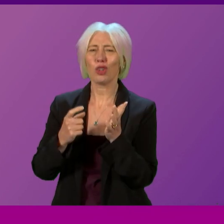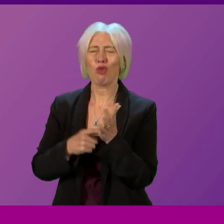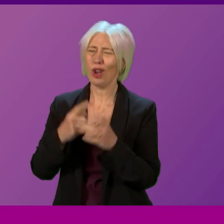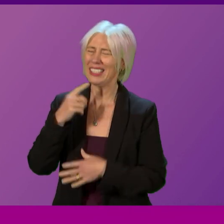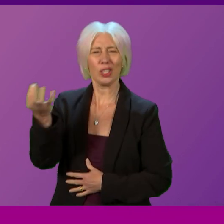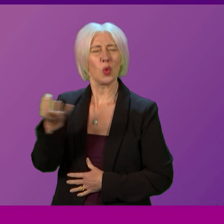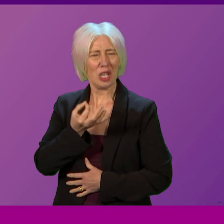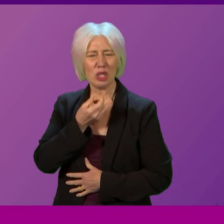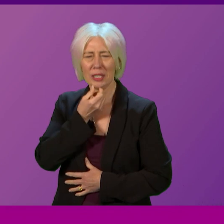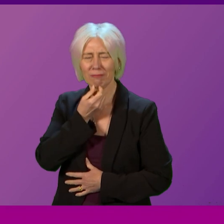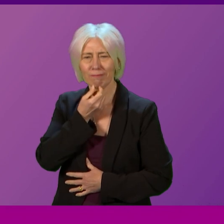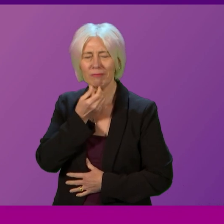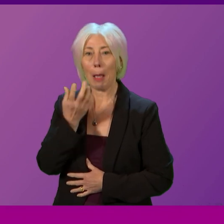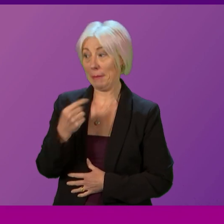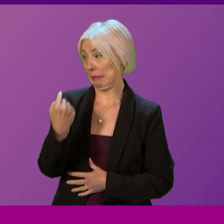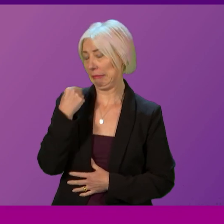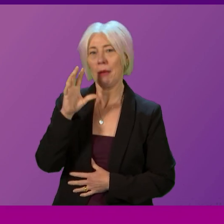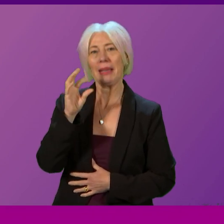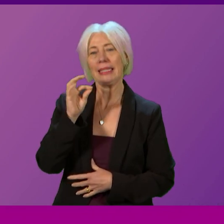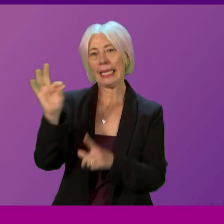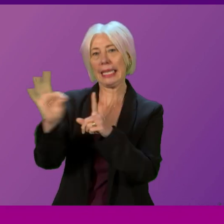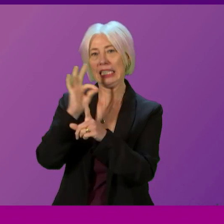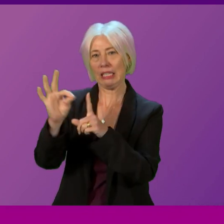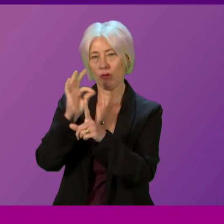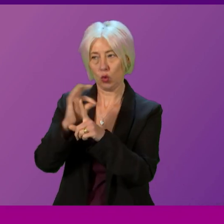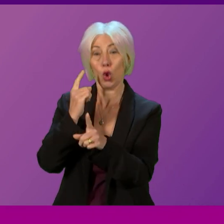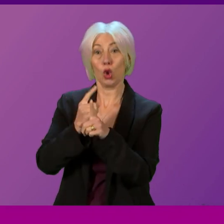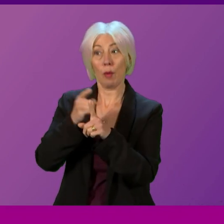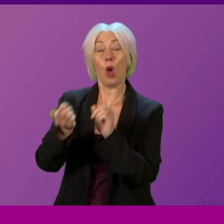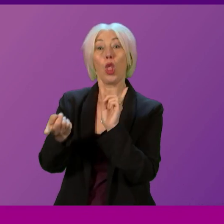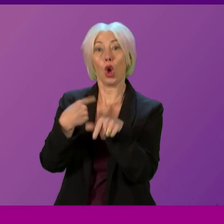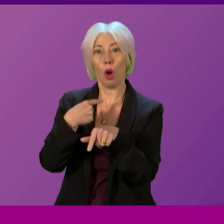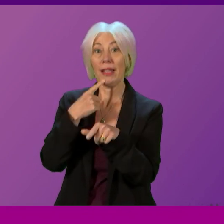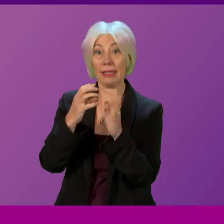I did an interview on Monday in which I addressed the comments in the minute. The minute is there.